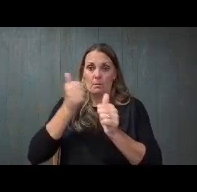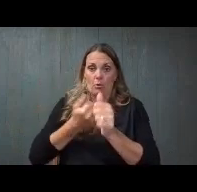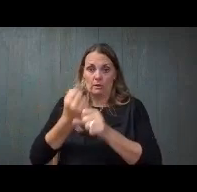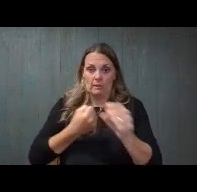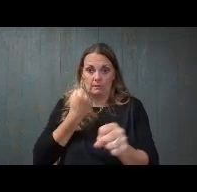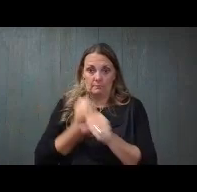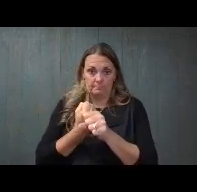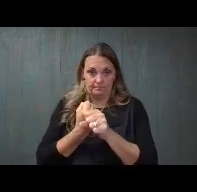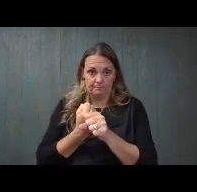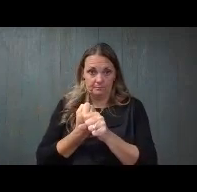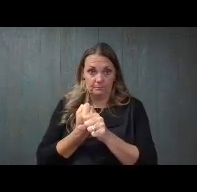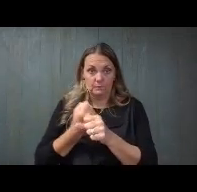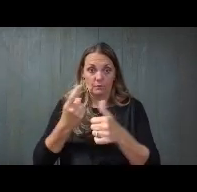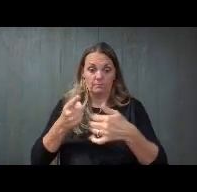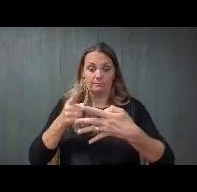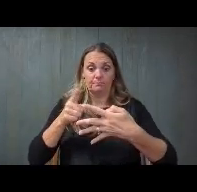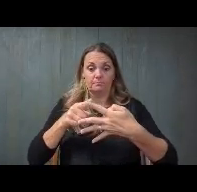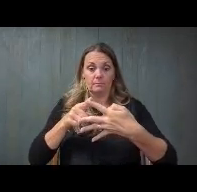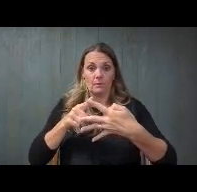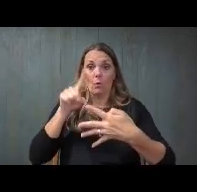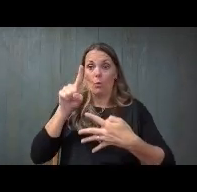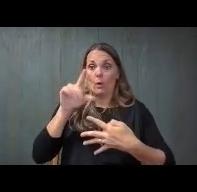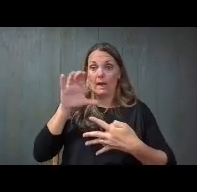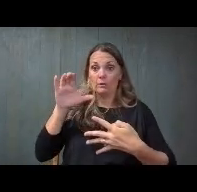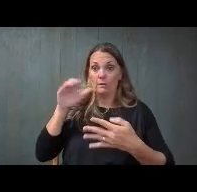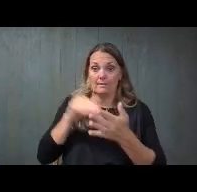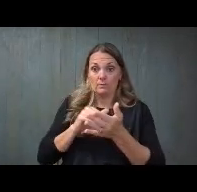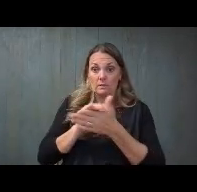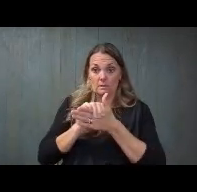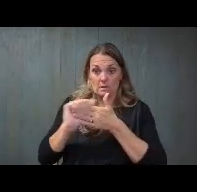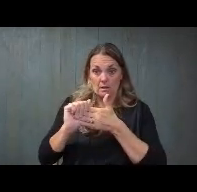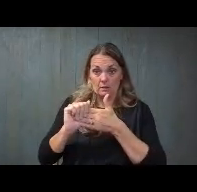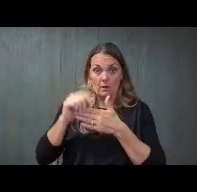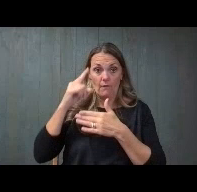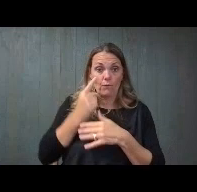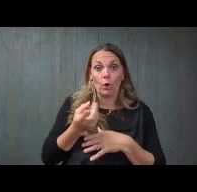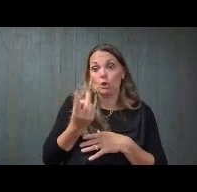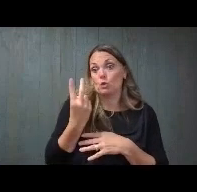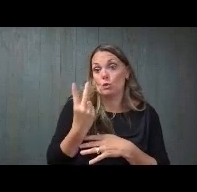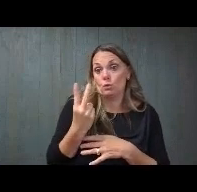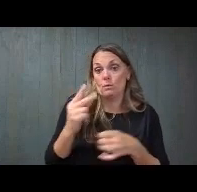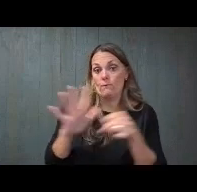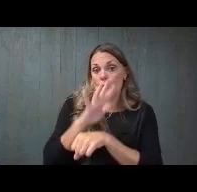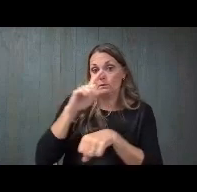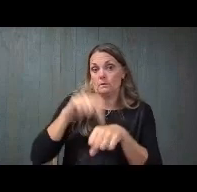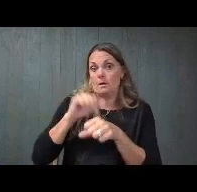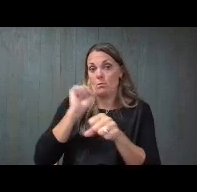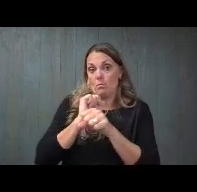So year one reflects $100,000 for the two full time employees will be hiring